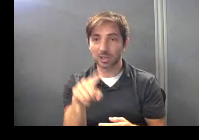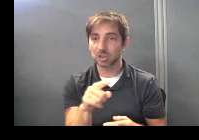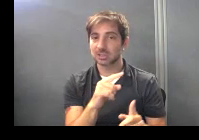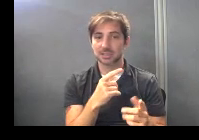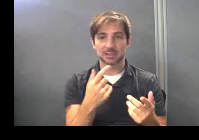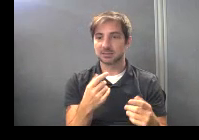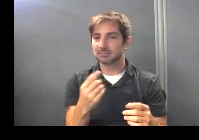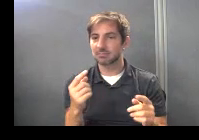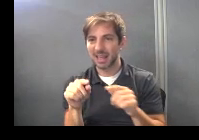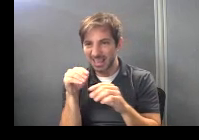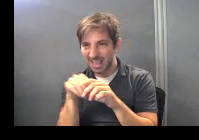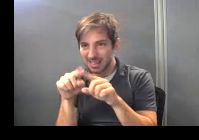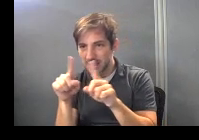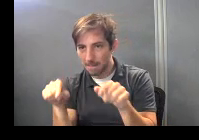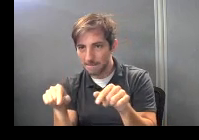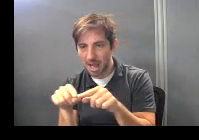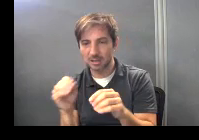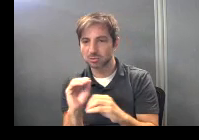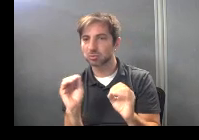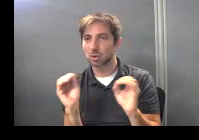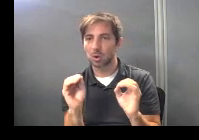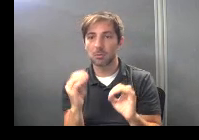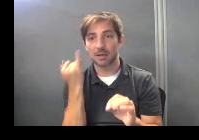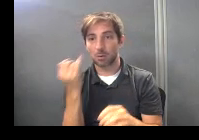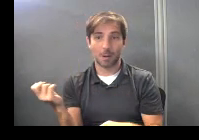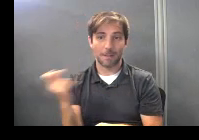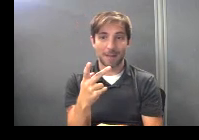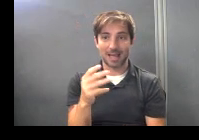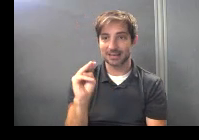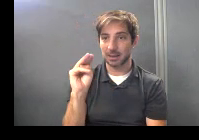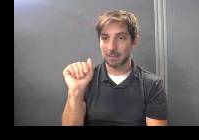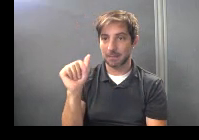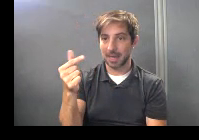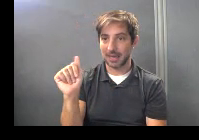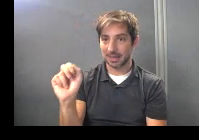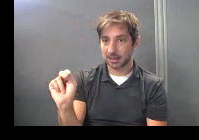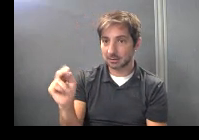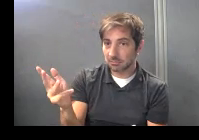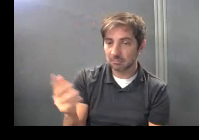THE Q&A BOX. DO WE WANT TO GO BACK TO MEGAN? ABSOLUTELY. THIS IS MAGAN.